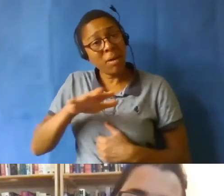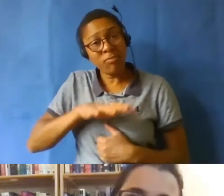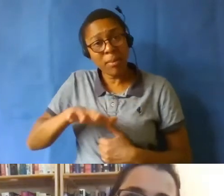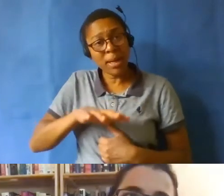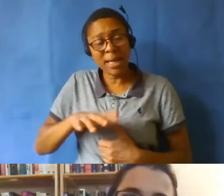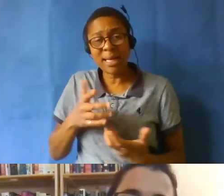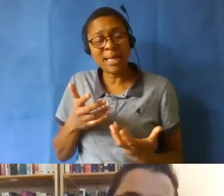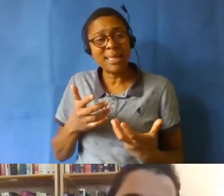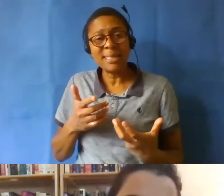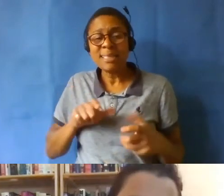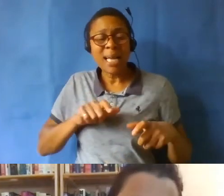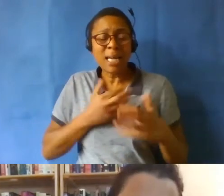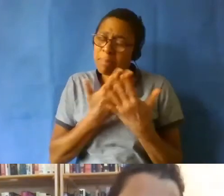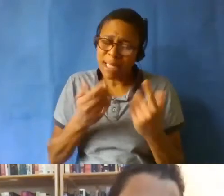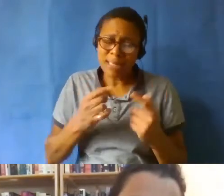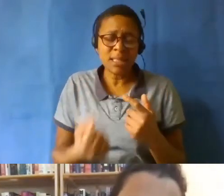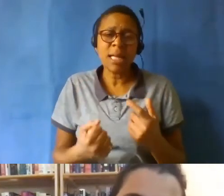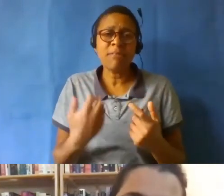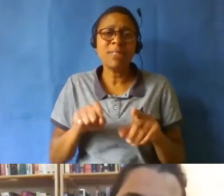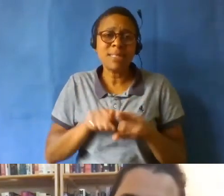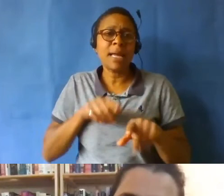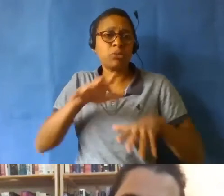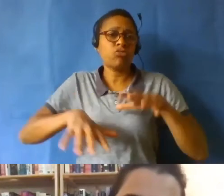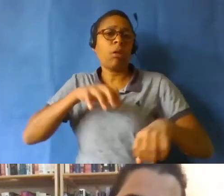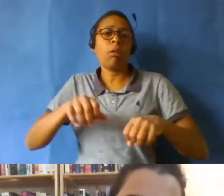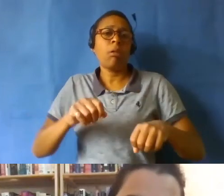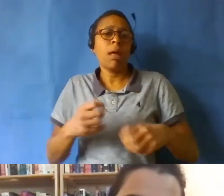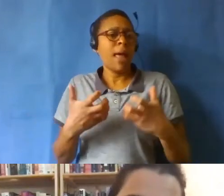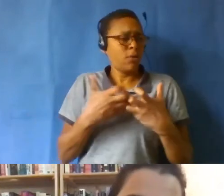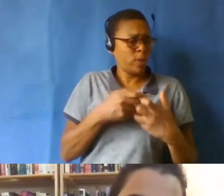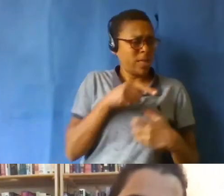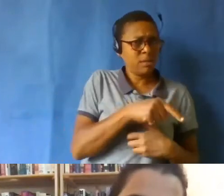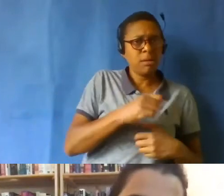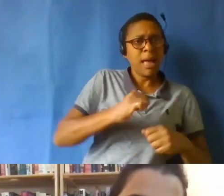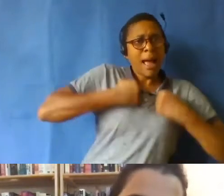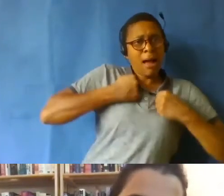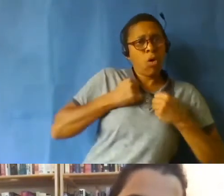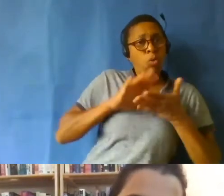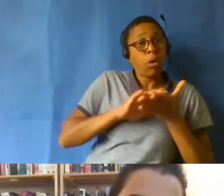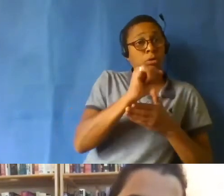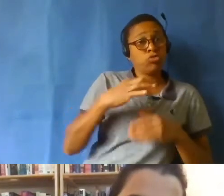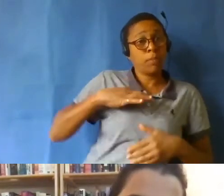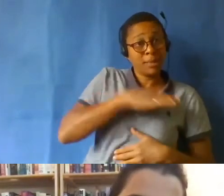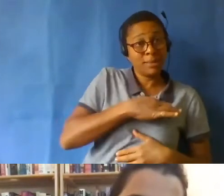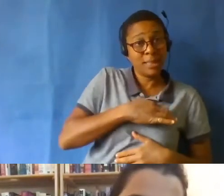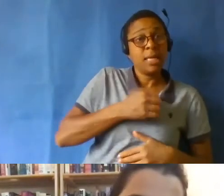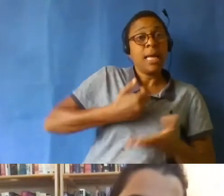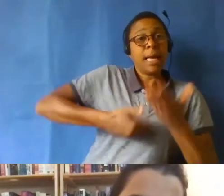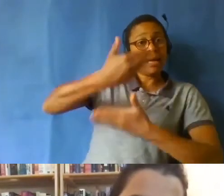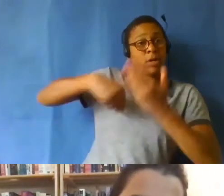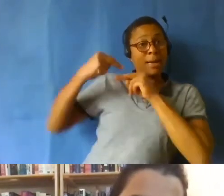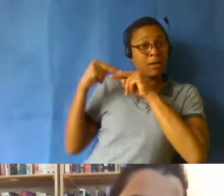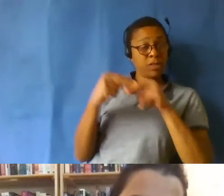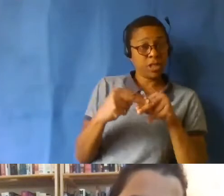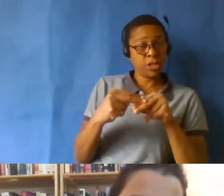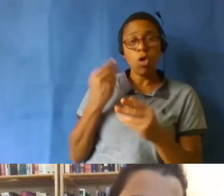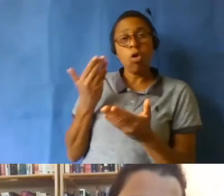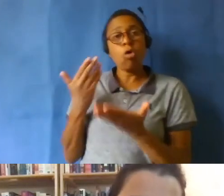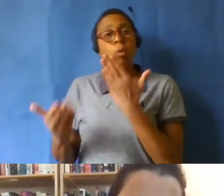know many others do as well and just to add to this question particularly to